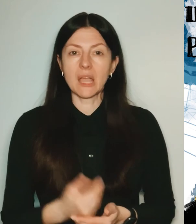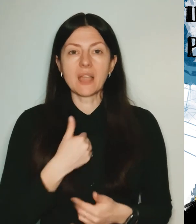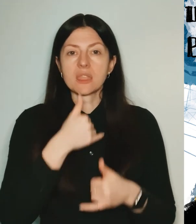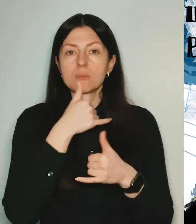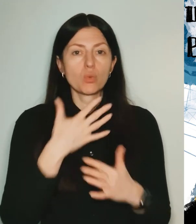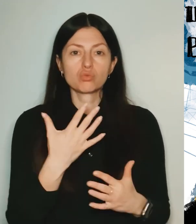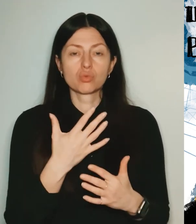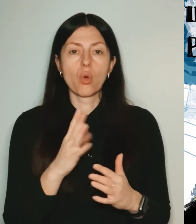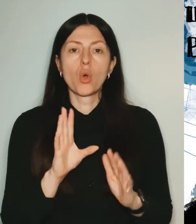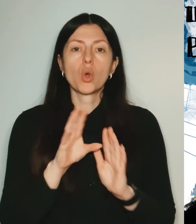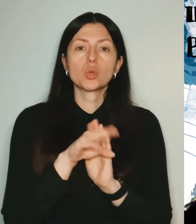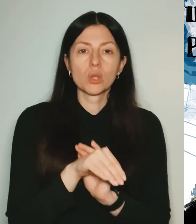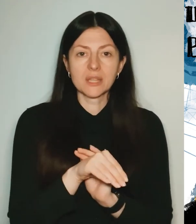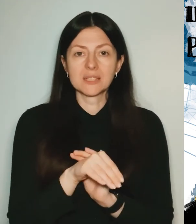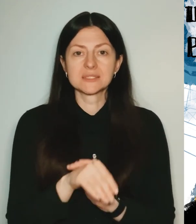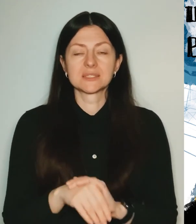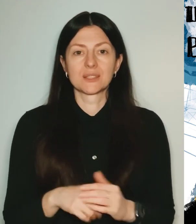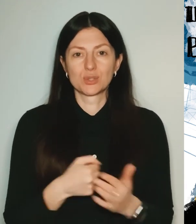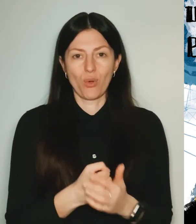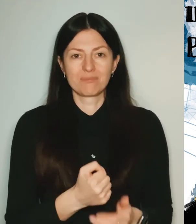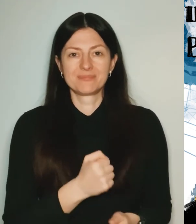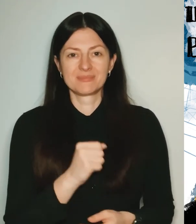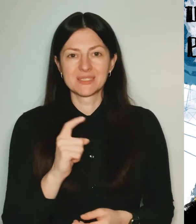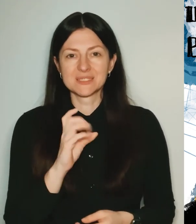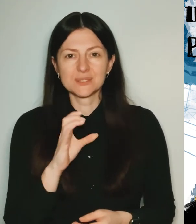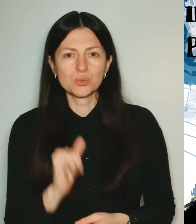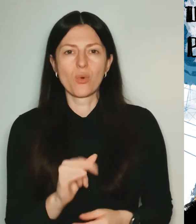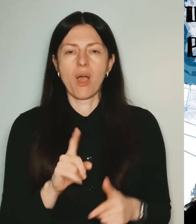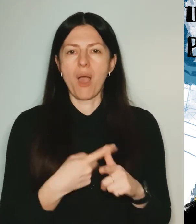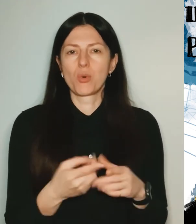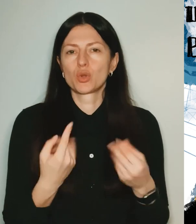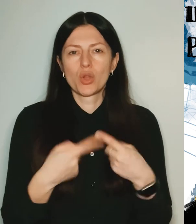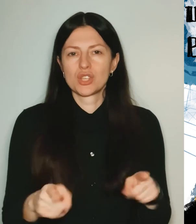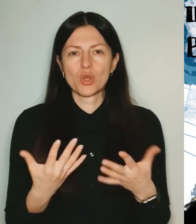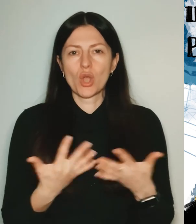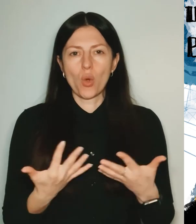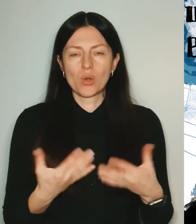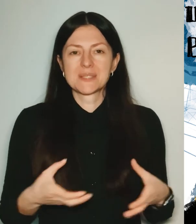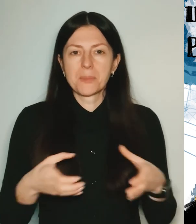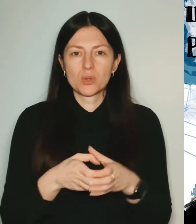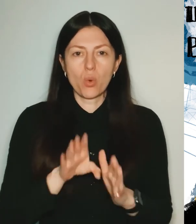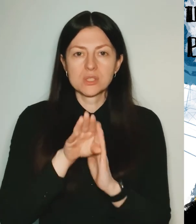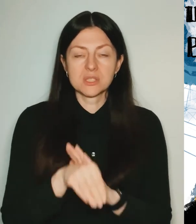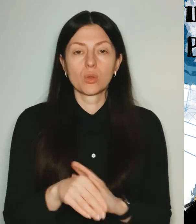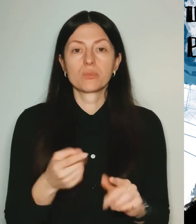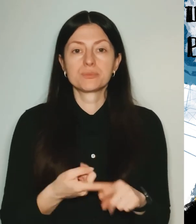I cannot join the Ukrainian Armed Forces or other units